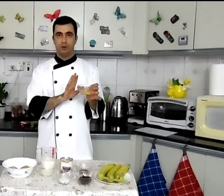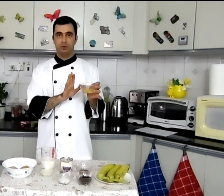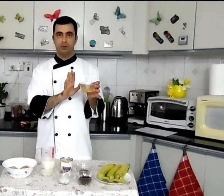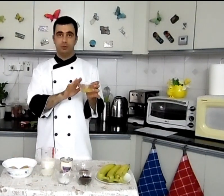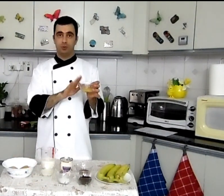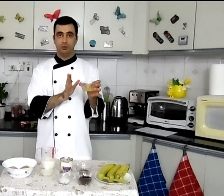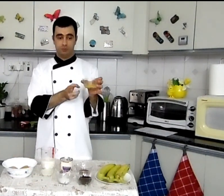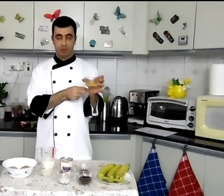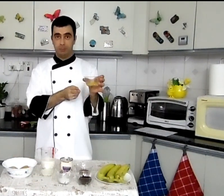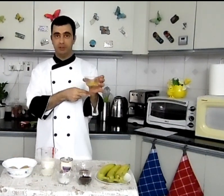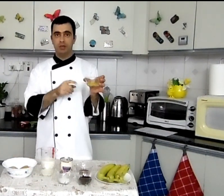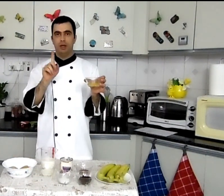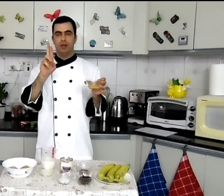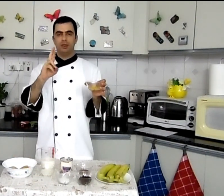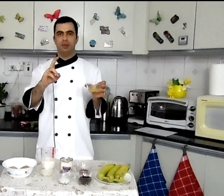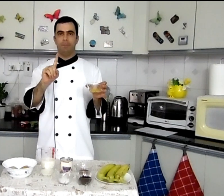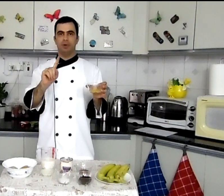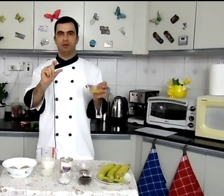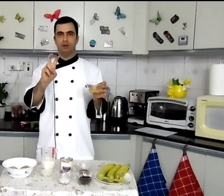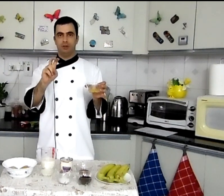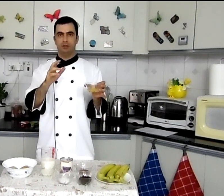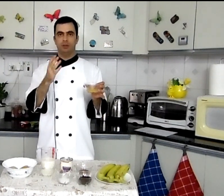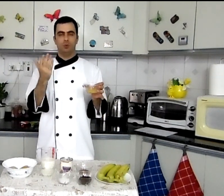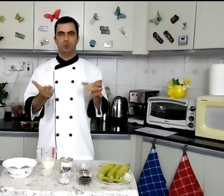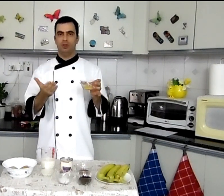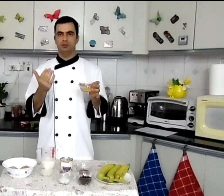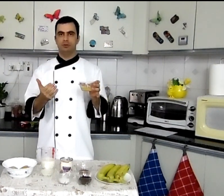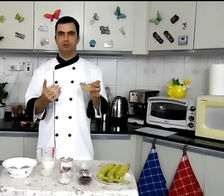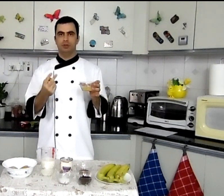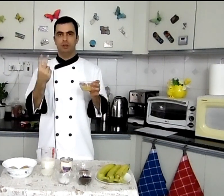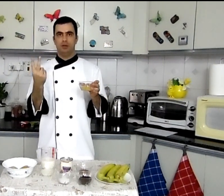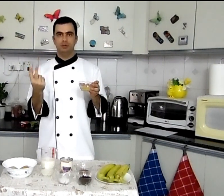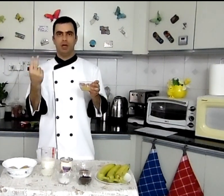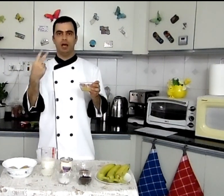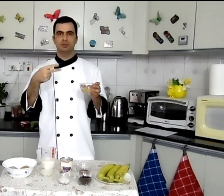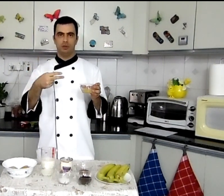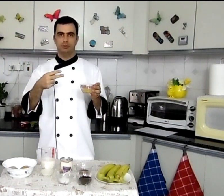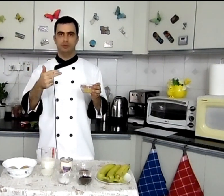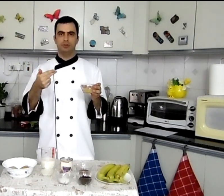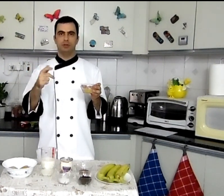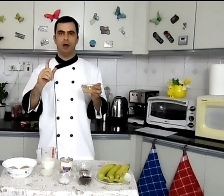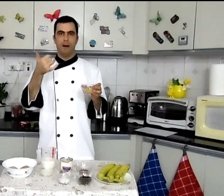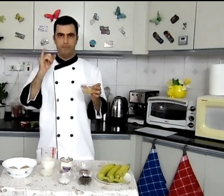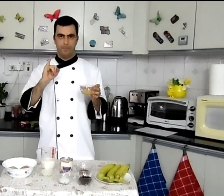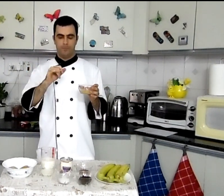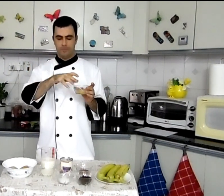Melted unsalted butter - 22 grams زبدة غير مملحة مذوبة - 22 غرام